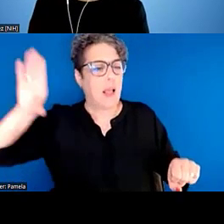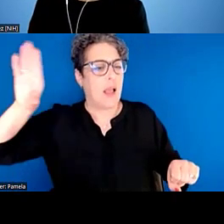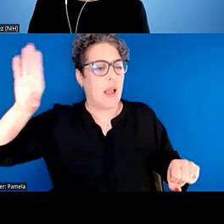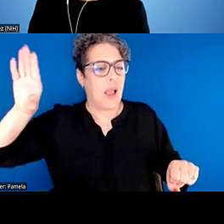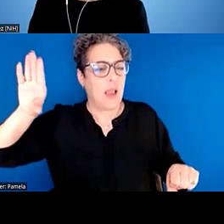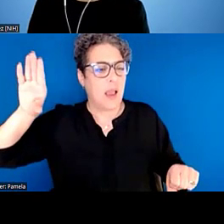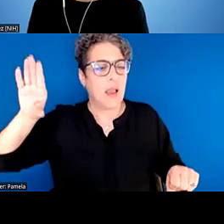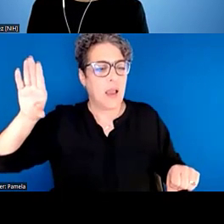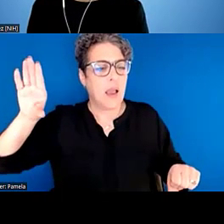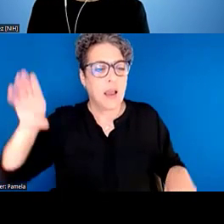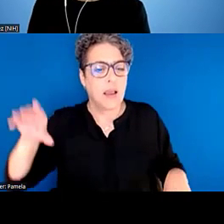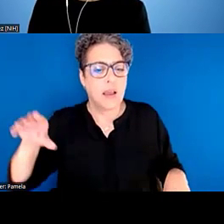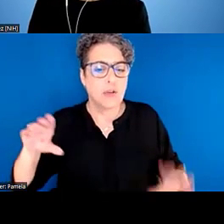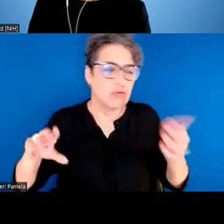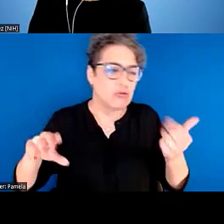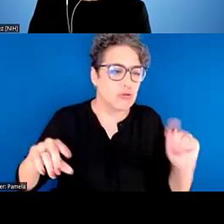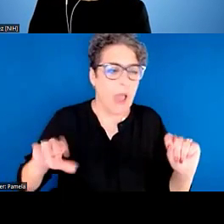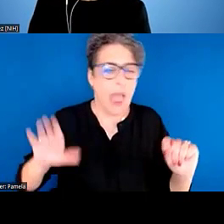Beth, would you like to talk us through?